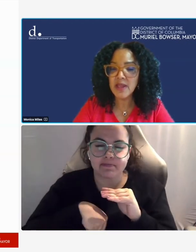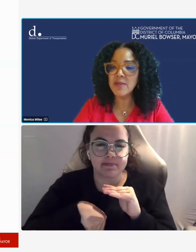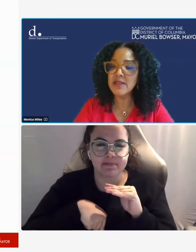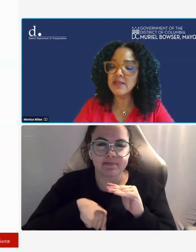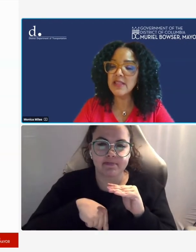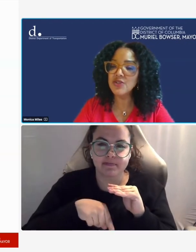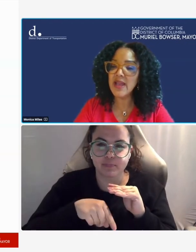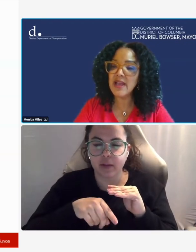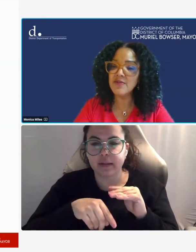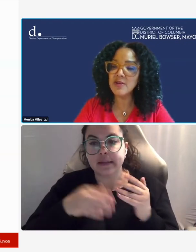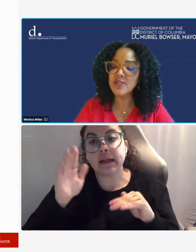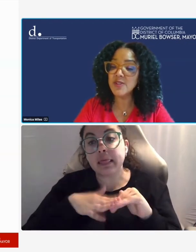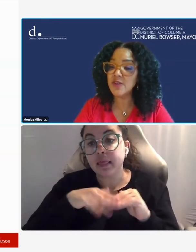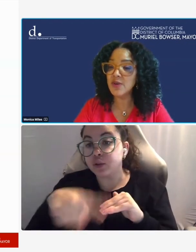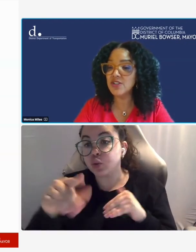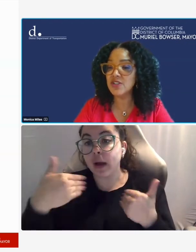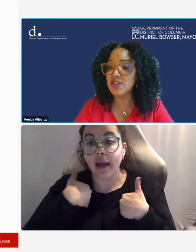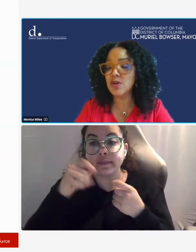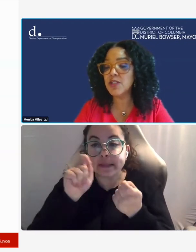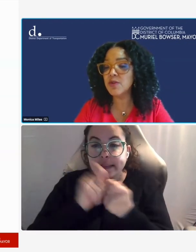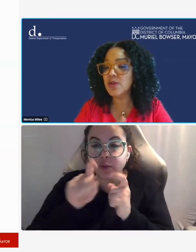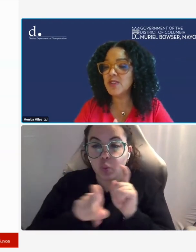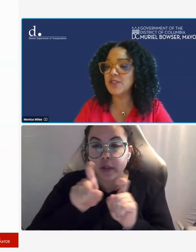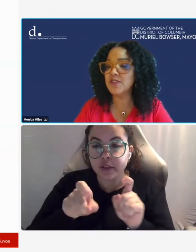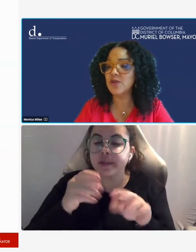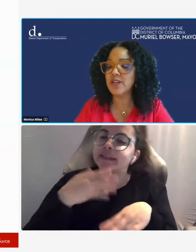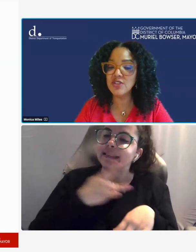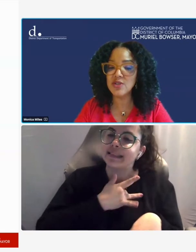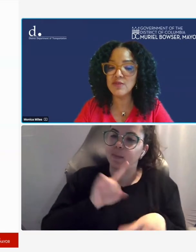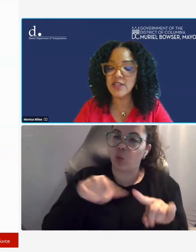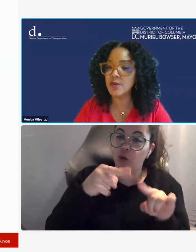unless you have specific questions and normally when you have specific questions on related party